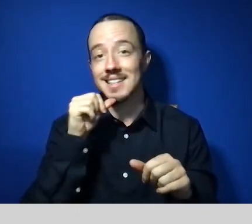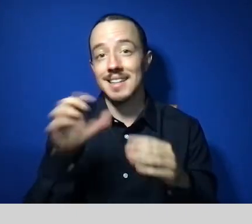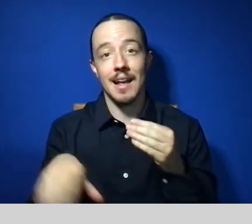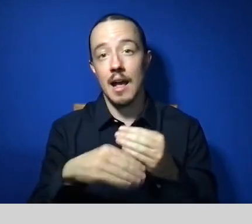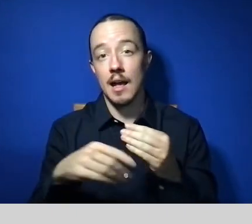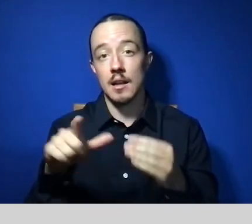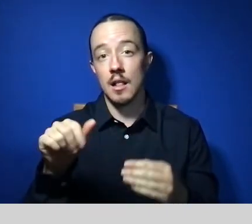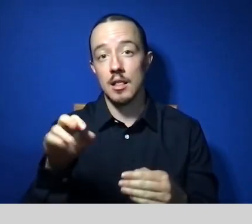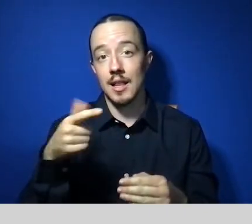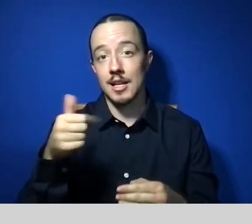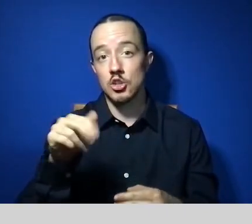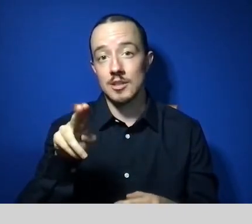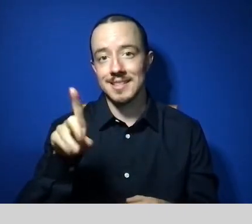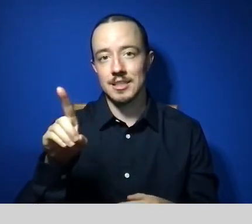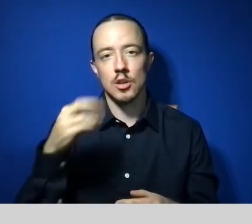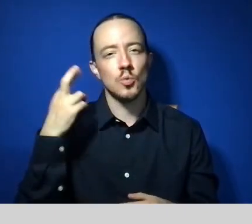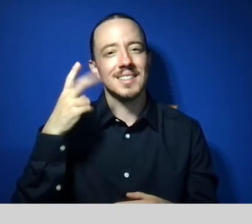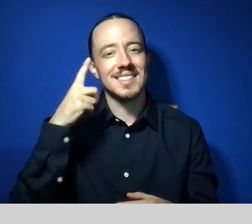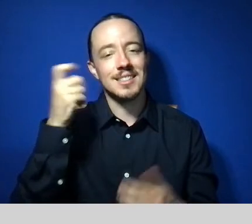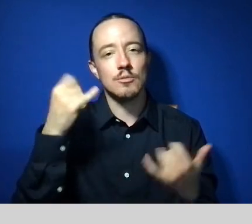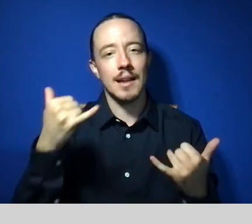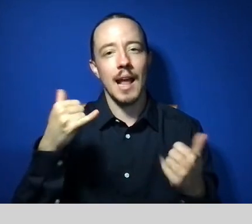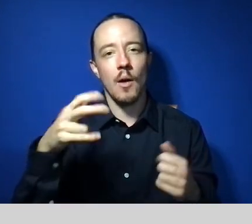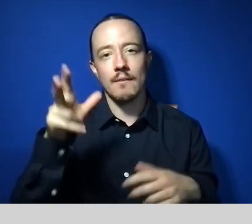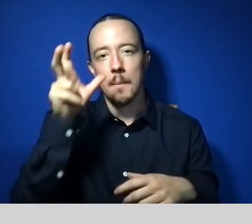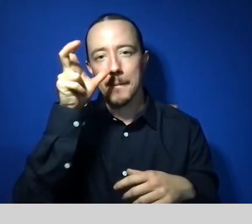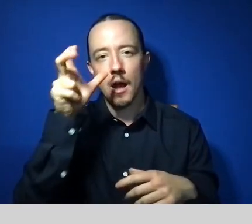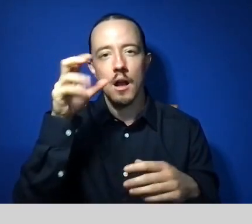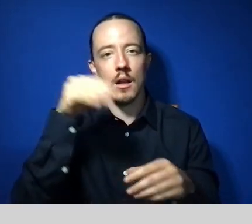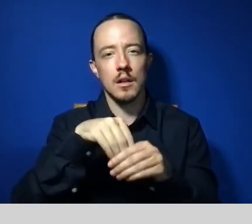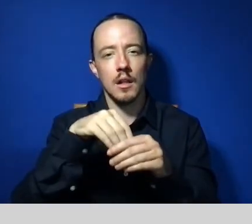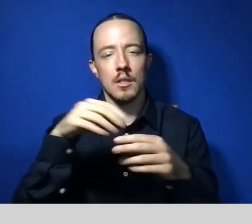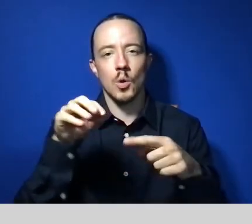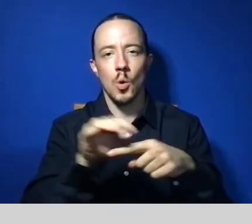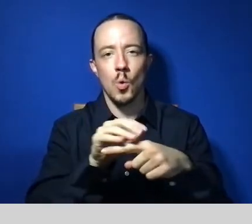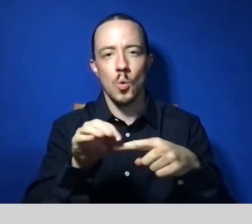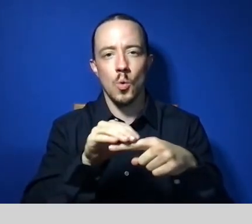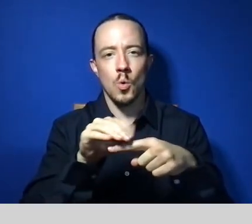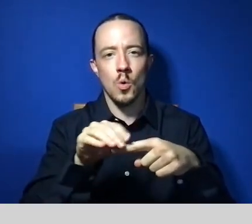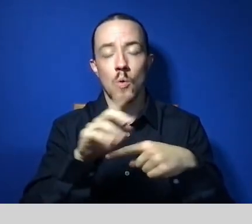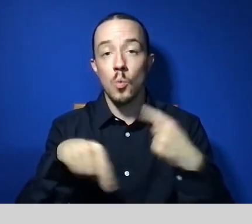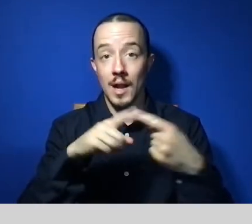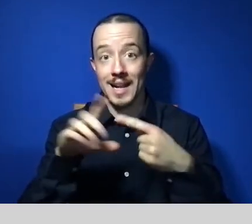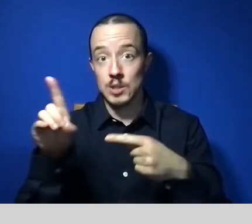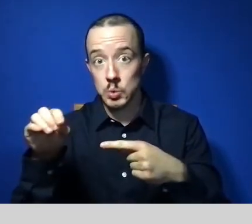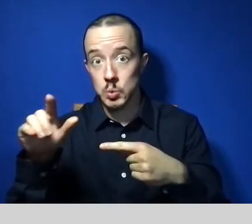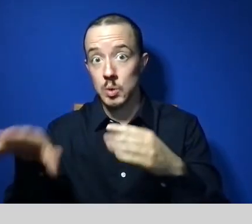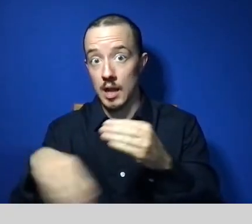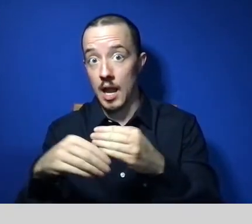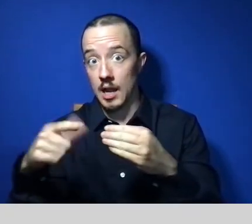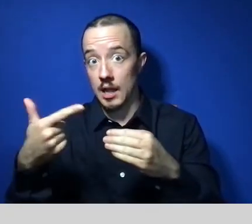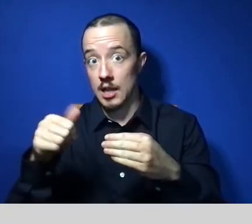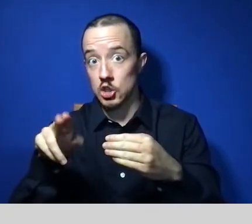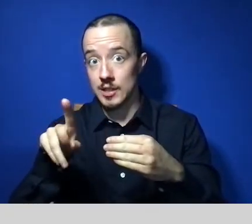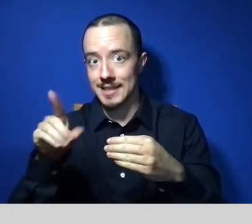And the reason is that right now there's a bug in the code where, when I do add a legend, that actually doesn't work.